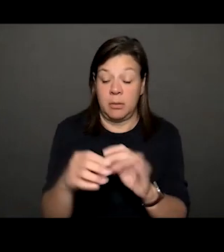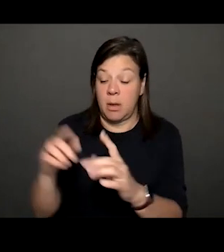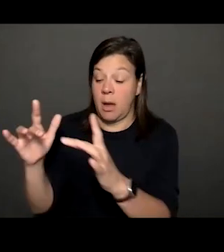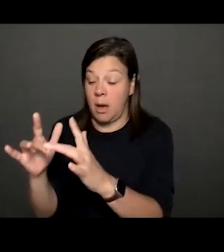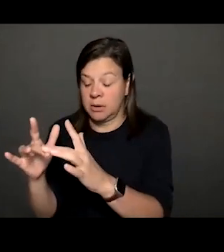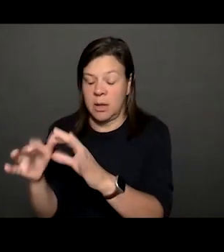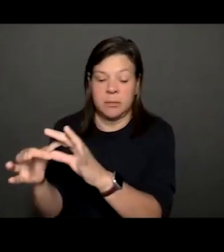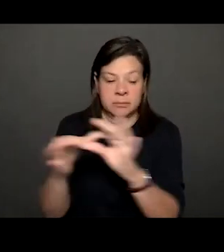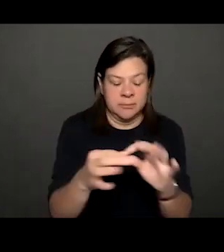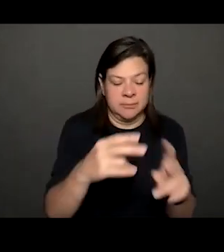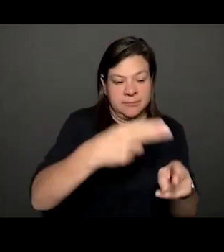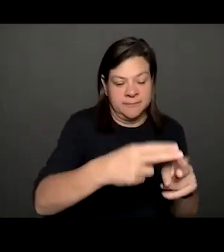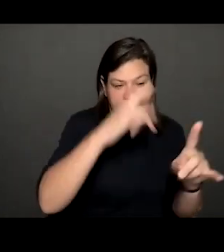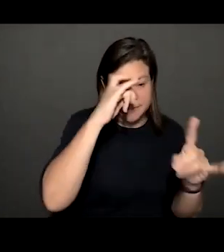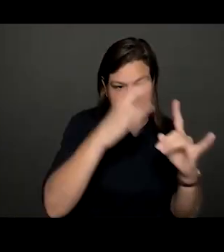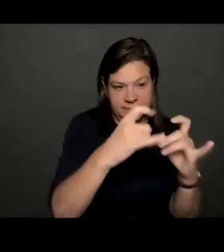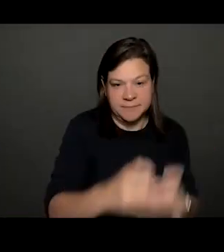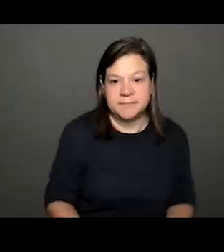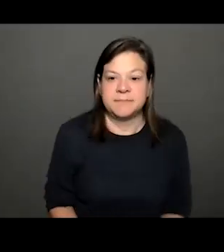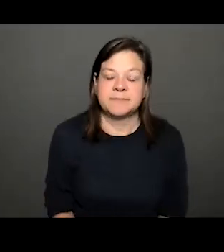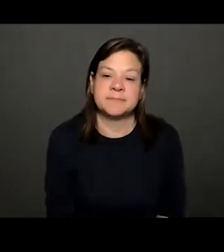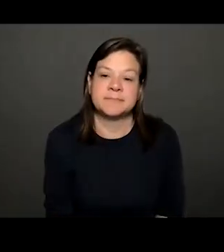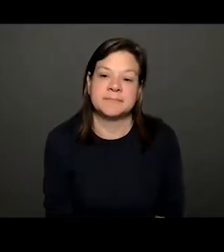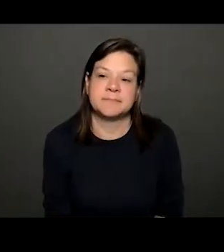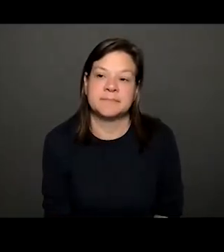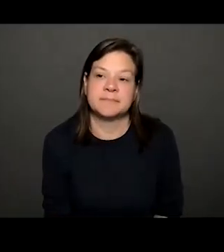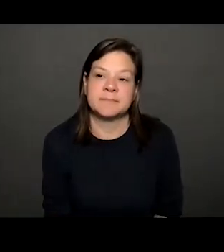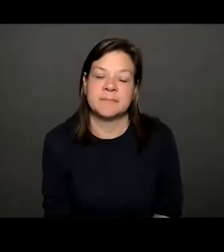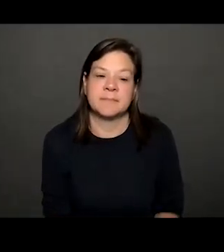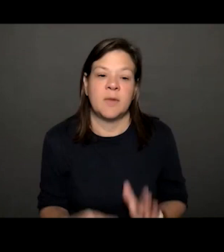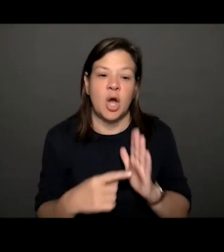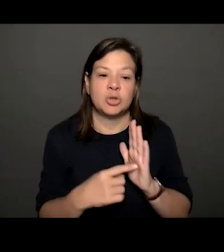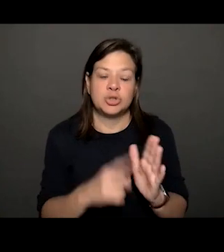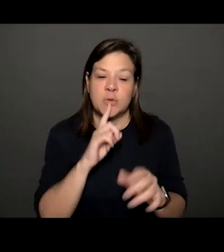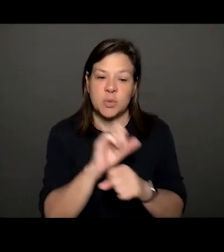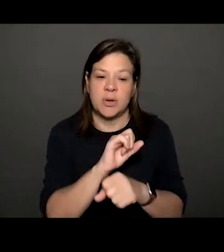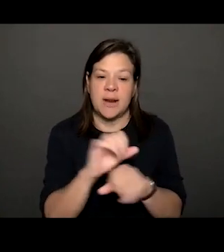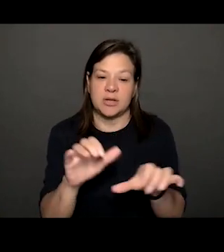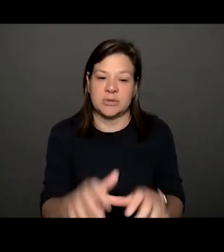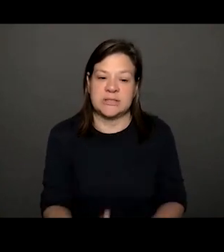SO I HAVE THE CAMP WISE FORM FILLED OUT HERE.